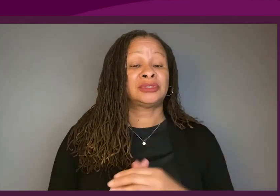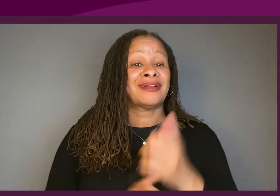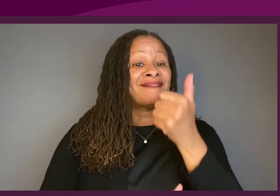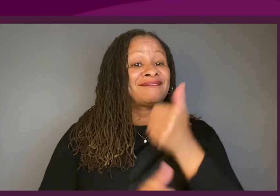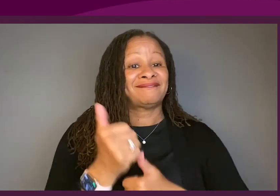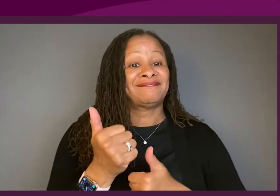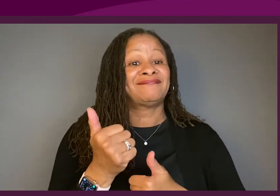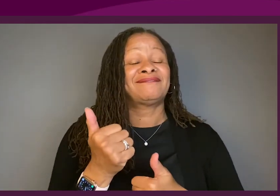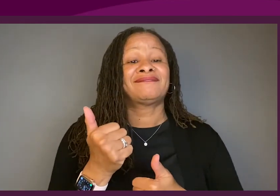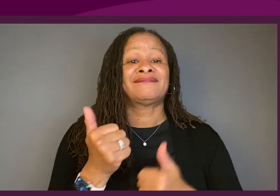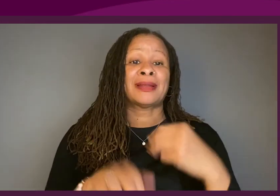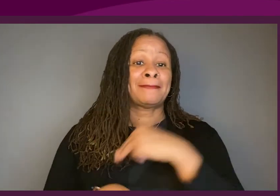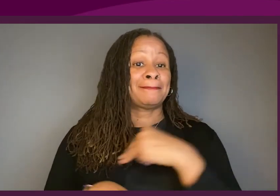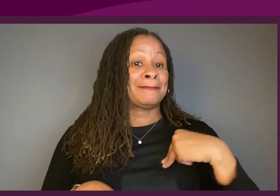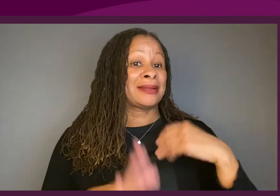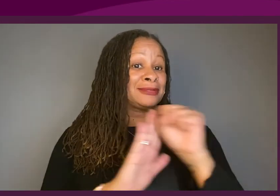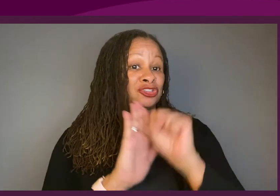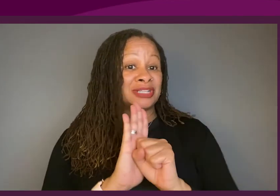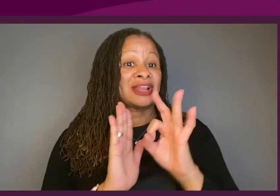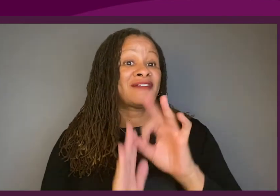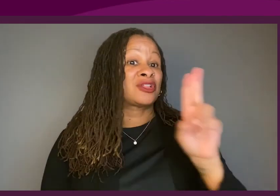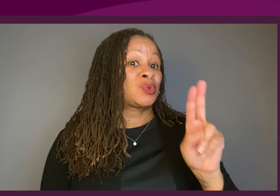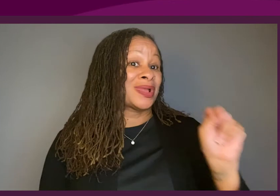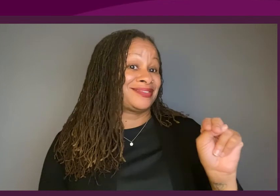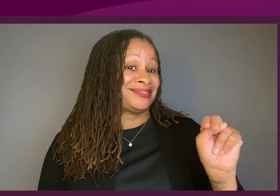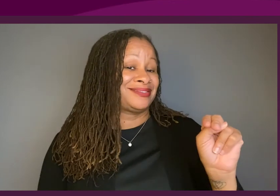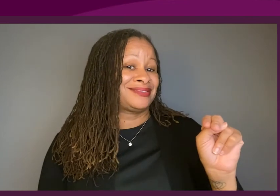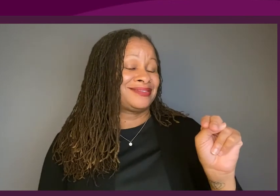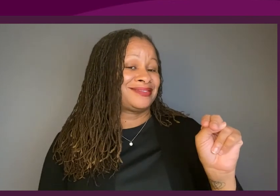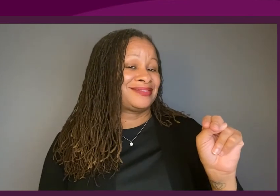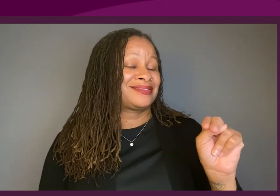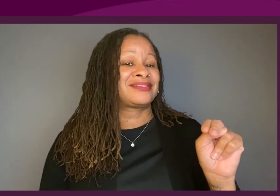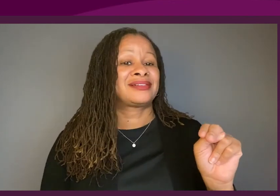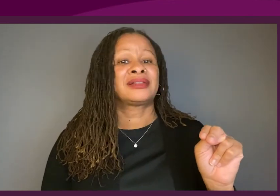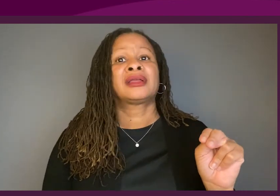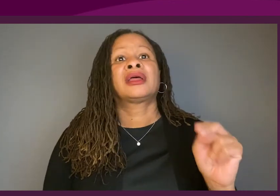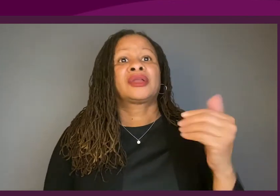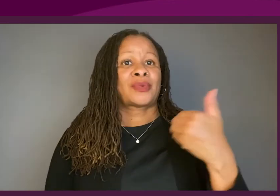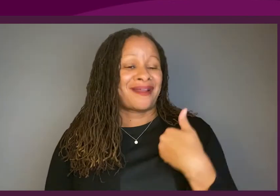Convention on the Rights of Persons with Disabilities, the CRPF.